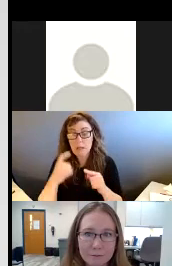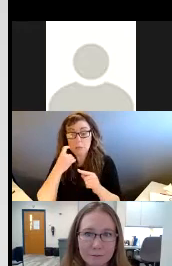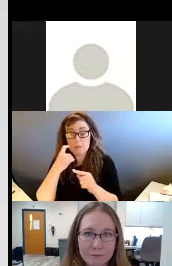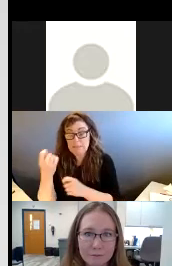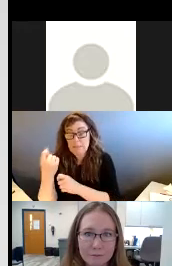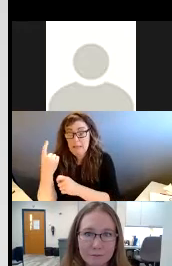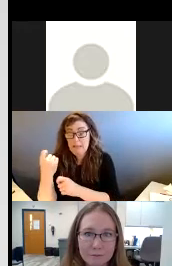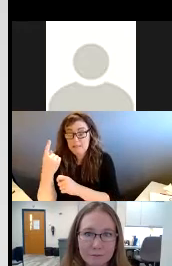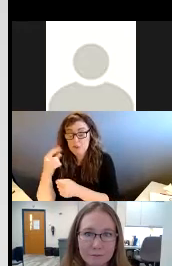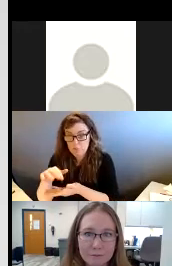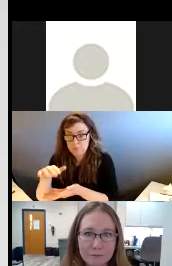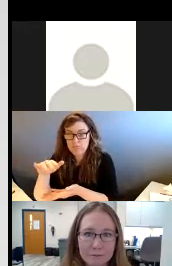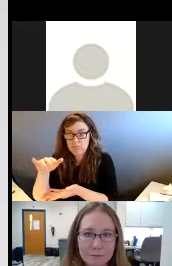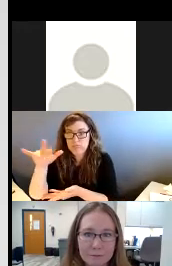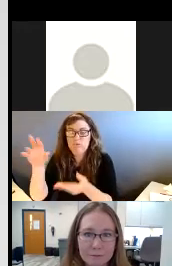PEOPLE ADOPT TELEHEALTH.